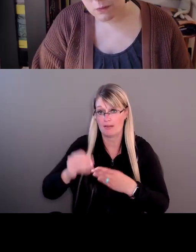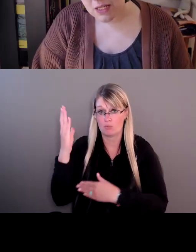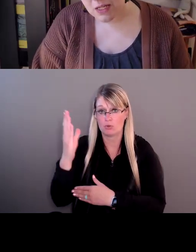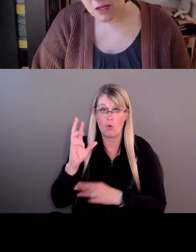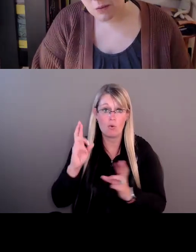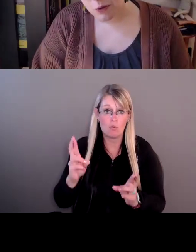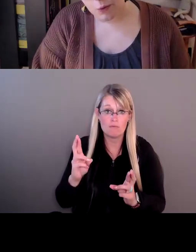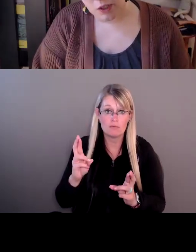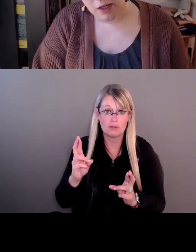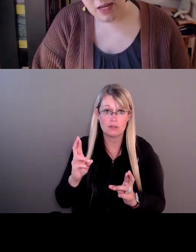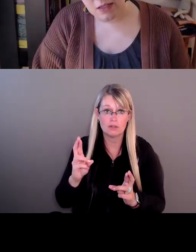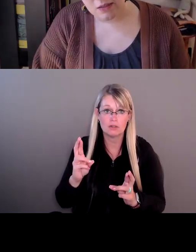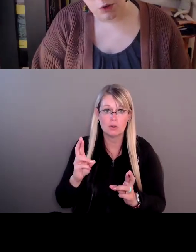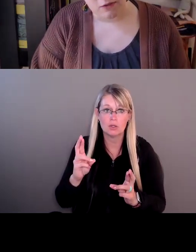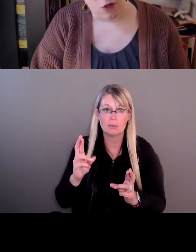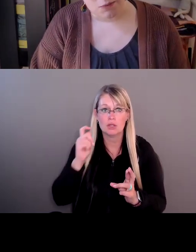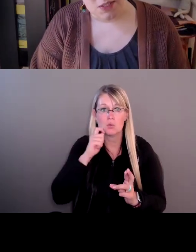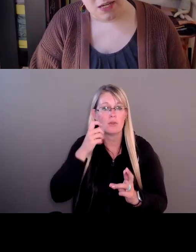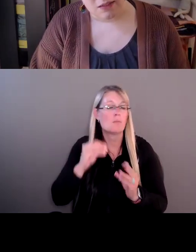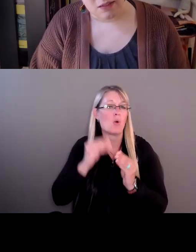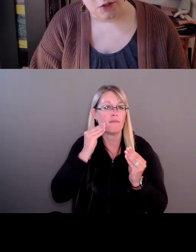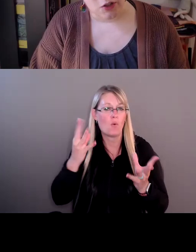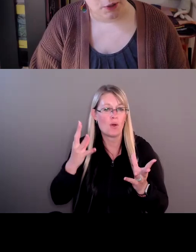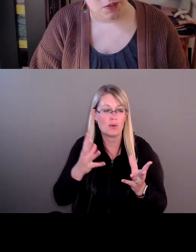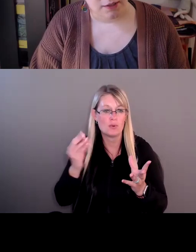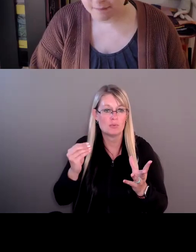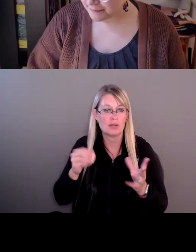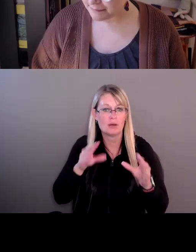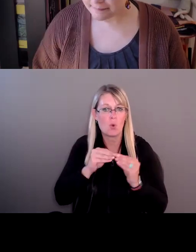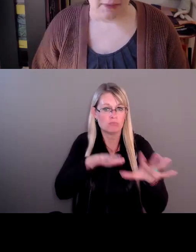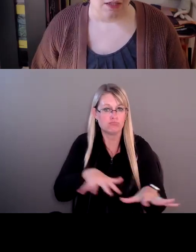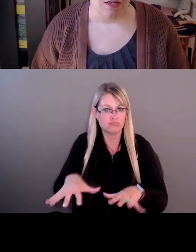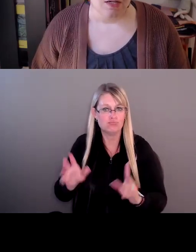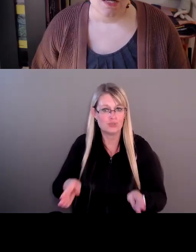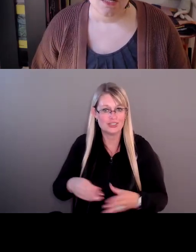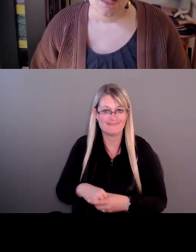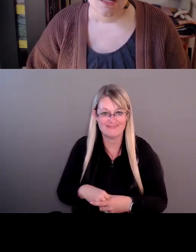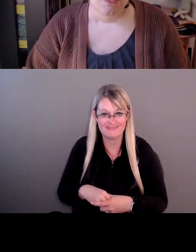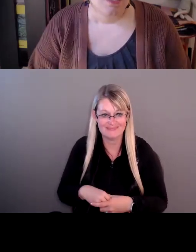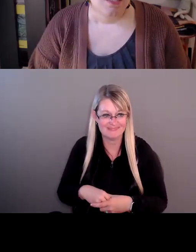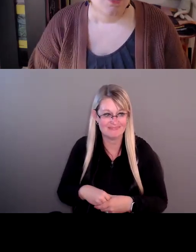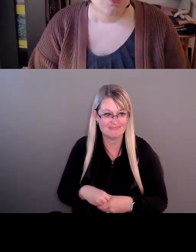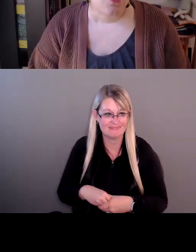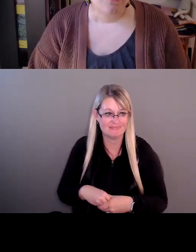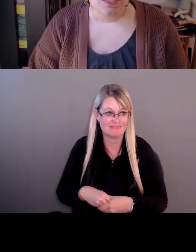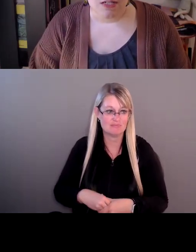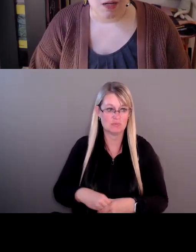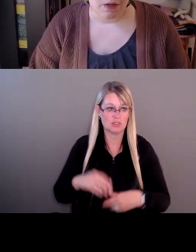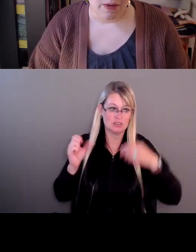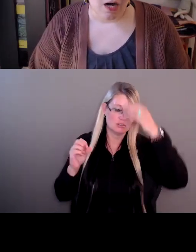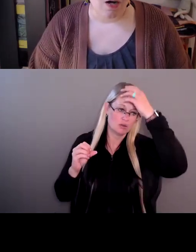be cooler and more informed and a chiller person. So first, let's talk about background